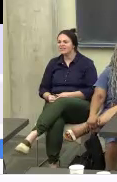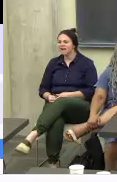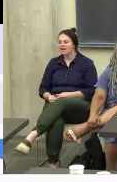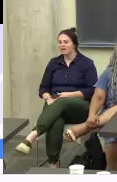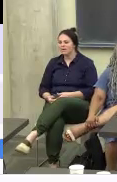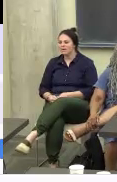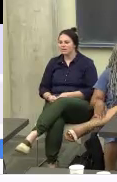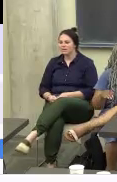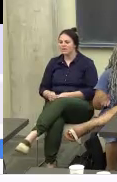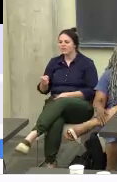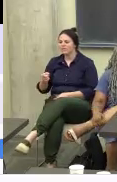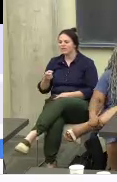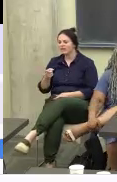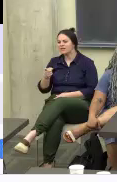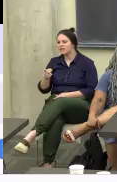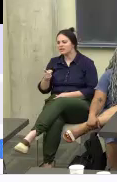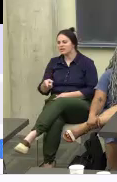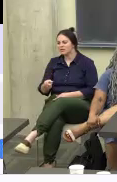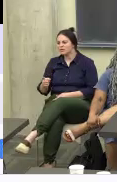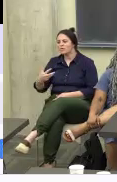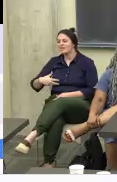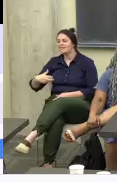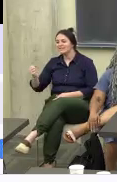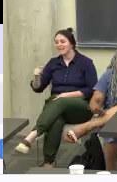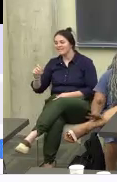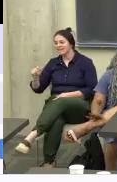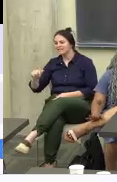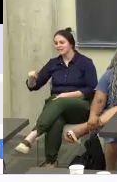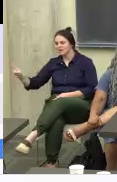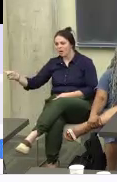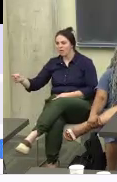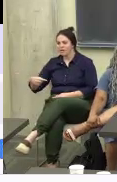I was like, I honestly thought that it would take me a couple of years to work